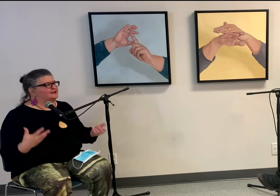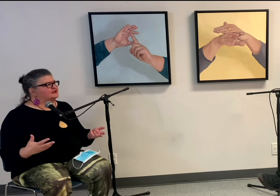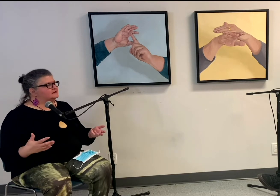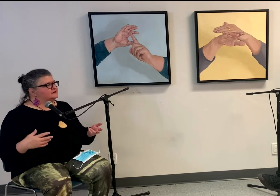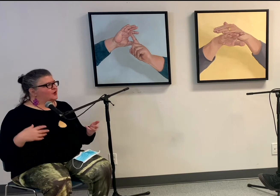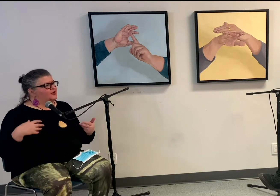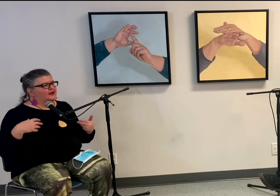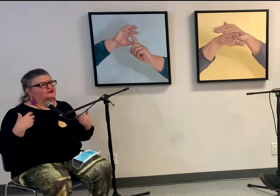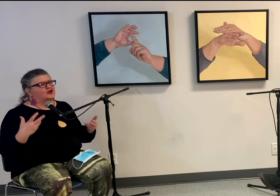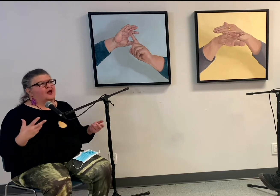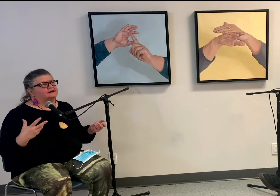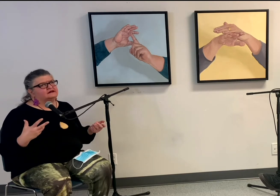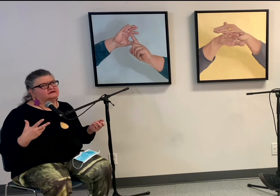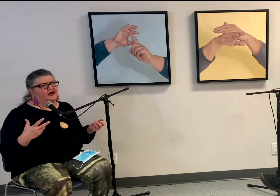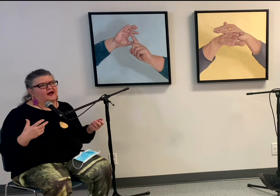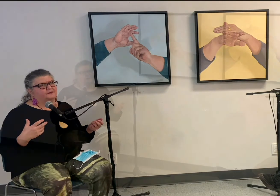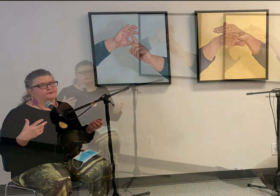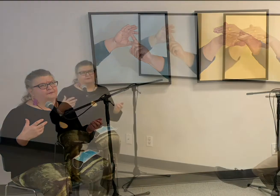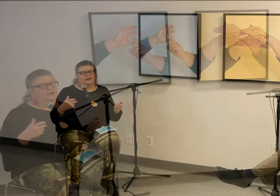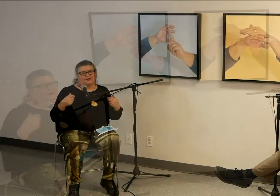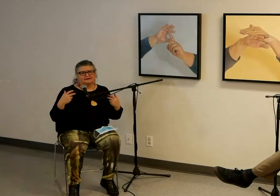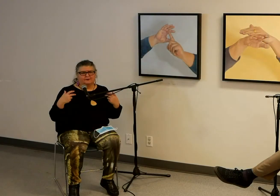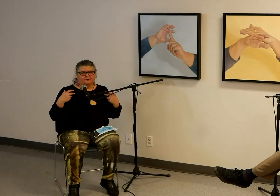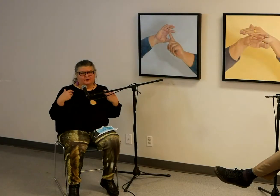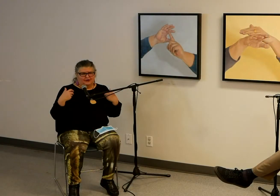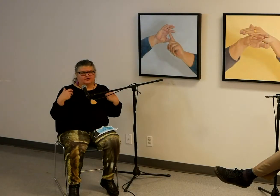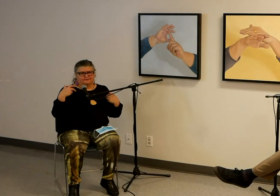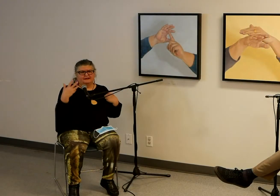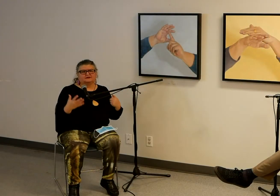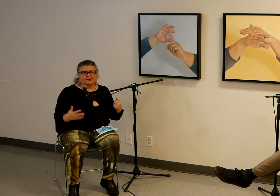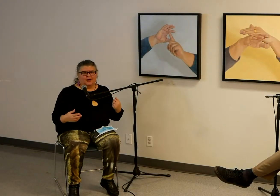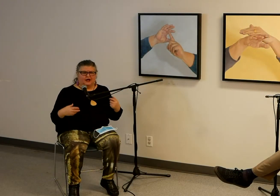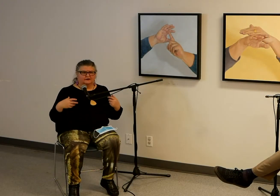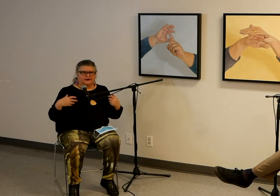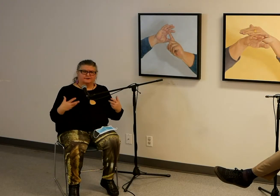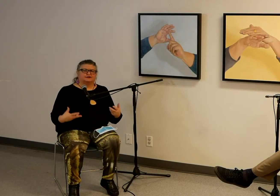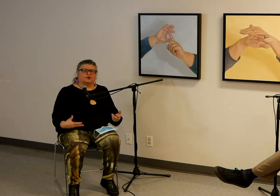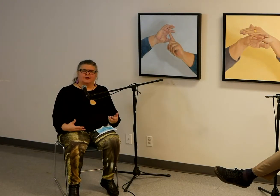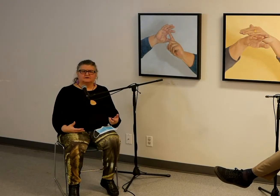patience, if not, um, like when, um, when you, you're speaking to someone and that person's going